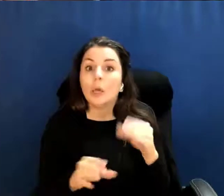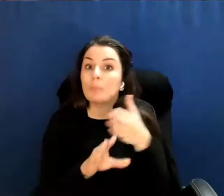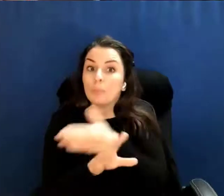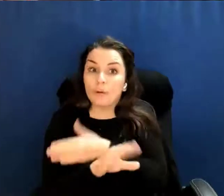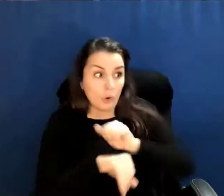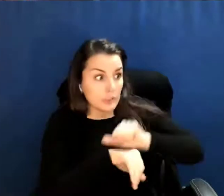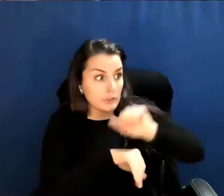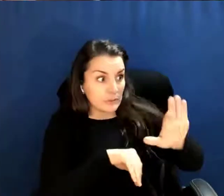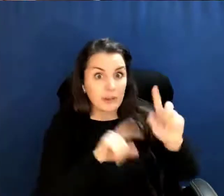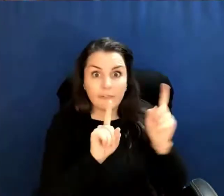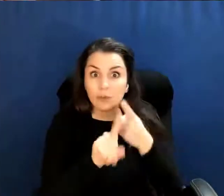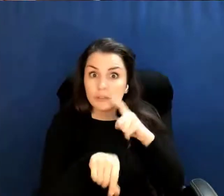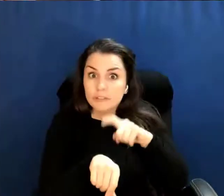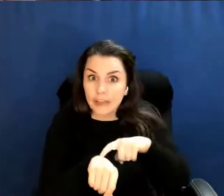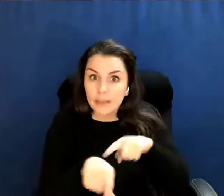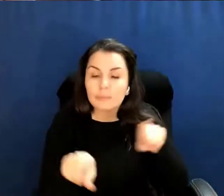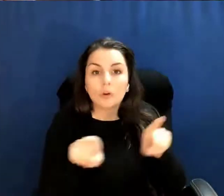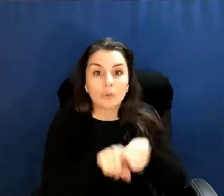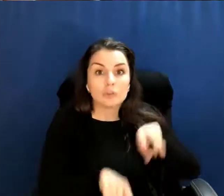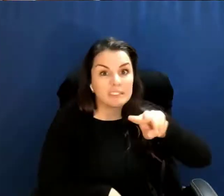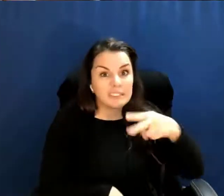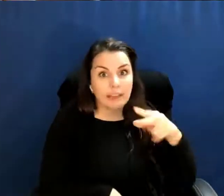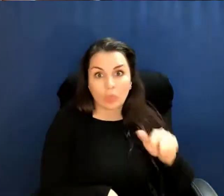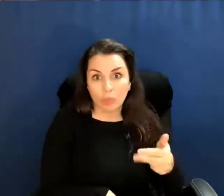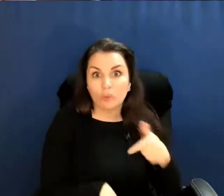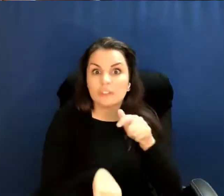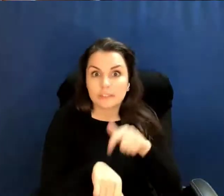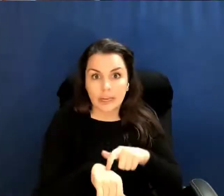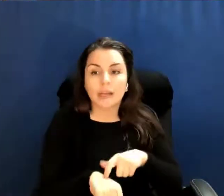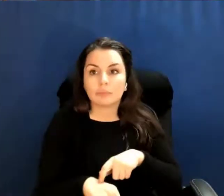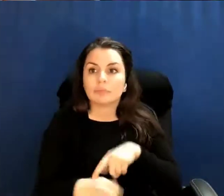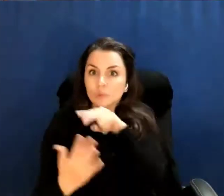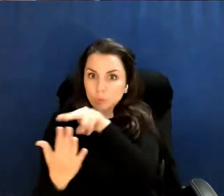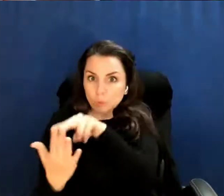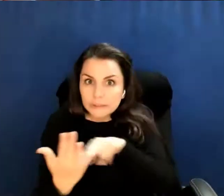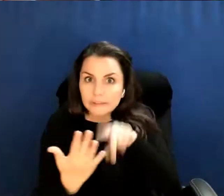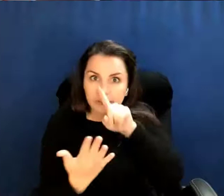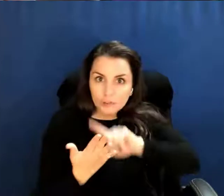And not necessarily colleagues that are experts in the same field as you.